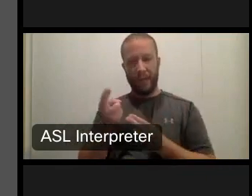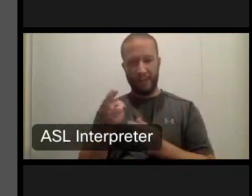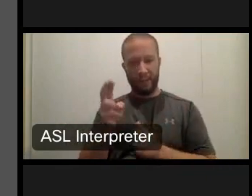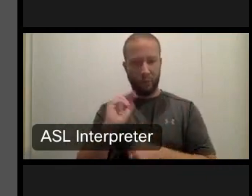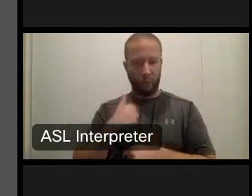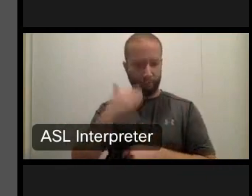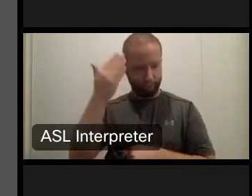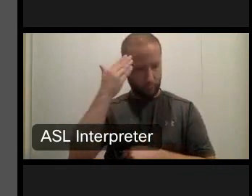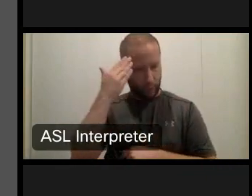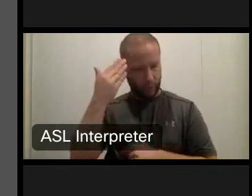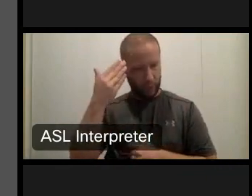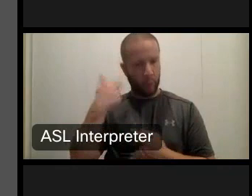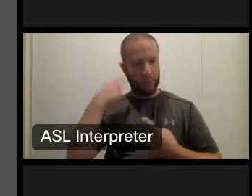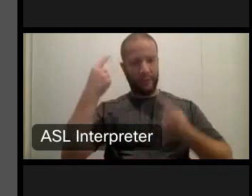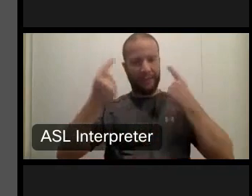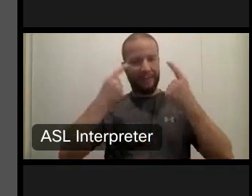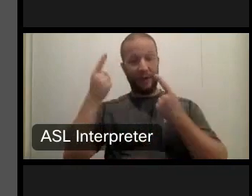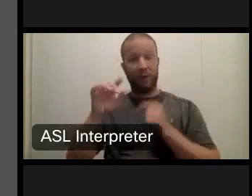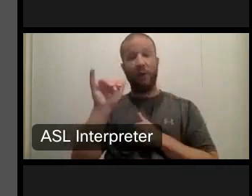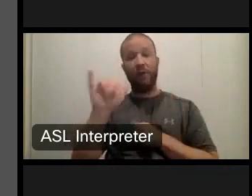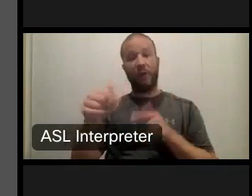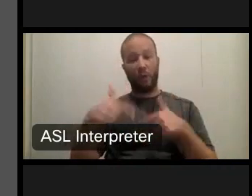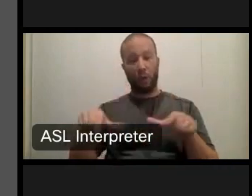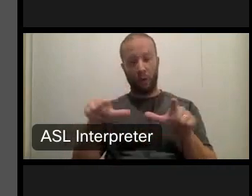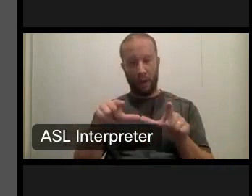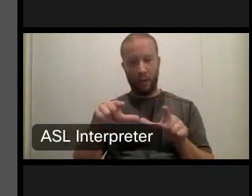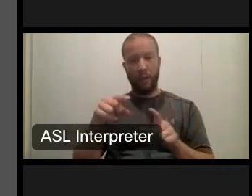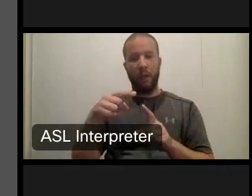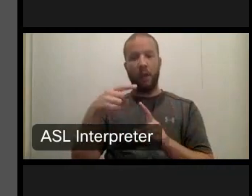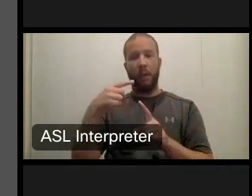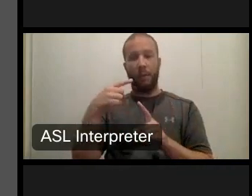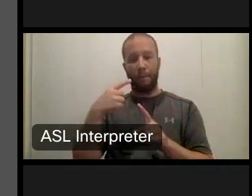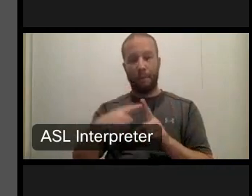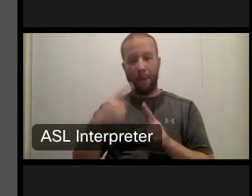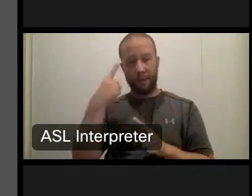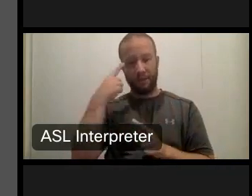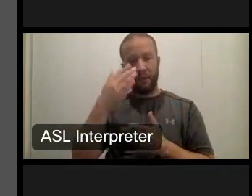strongly considered not only for circulator service but also some of the wamara service